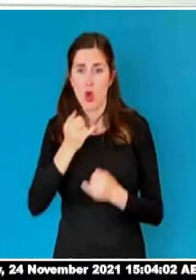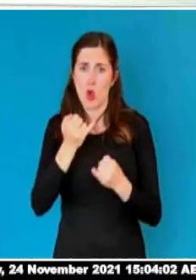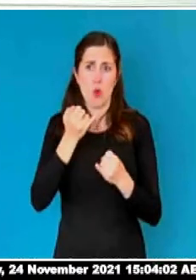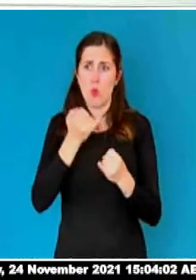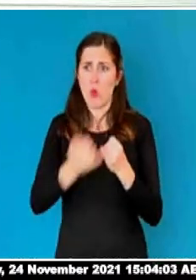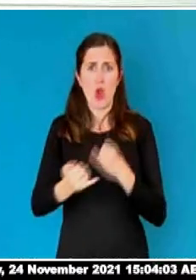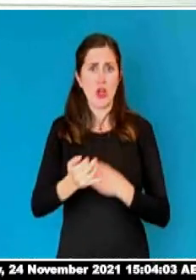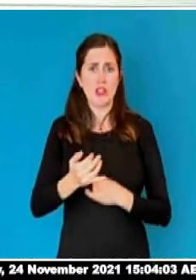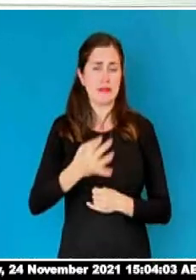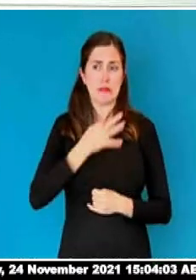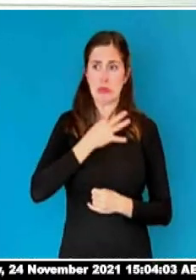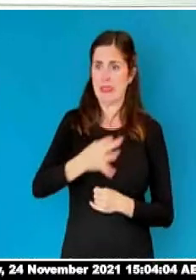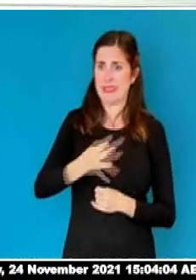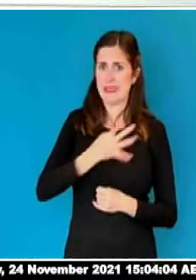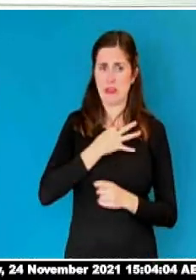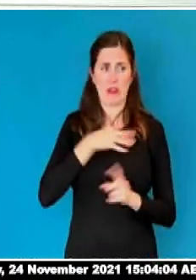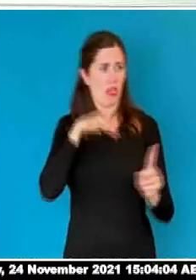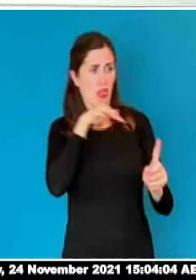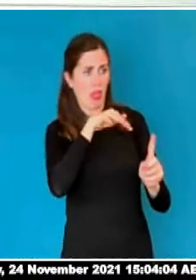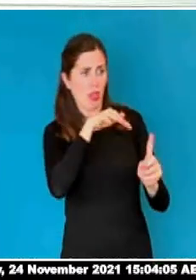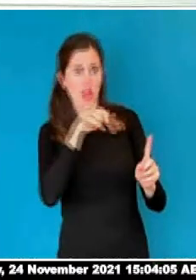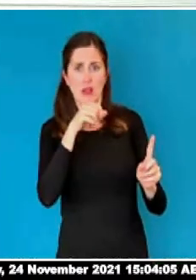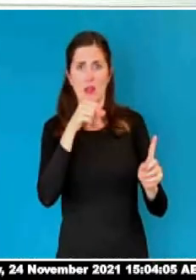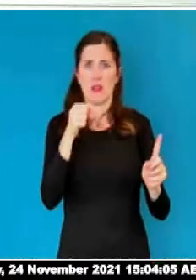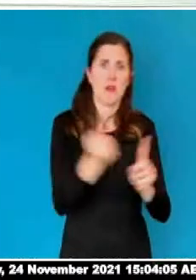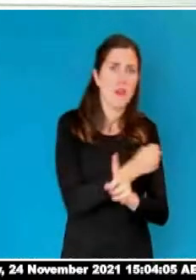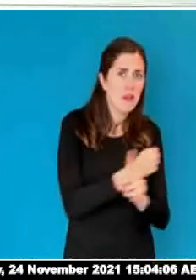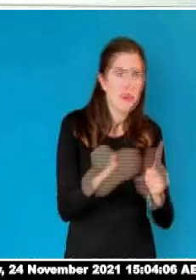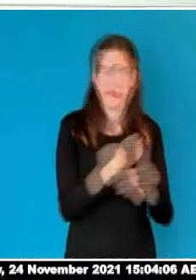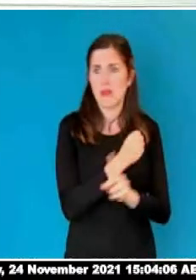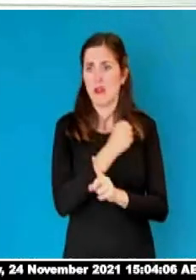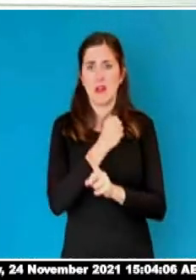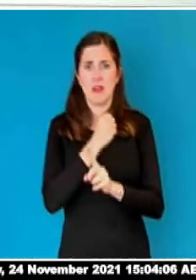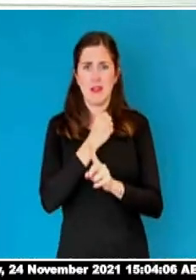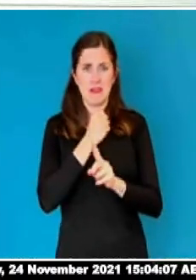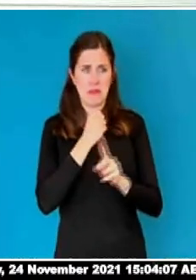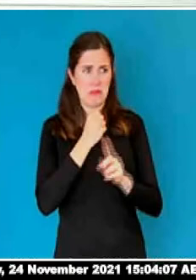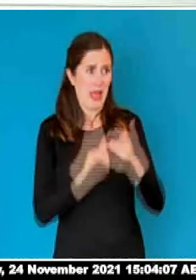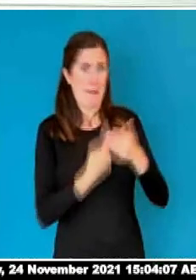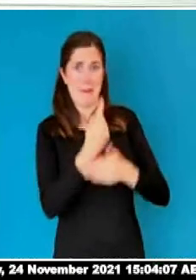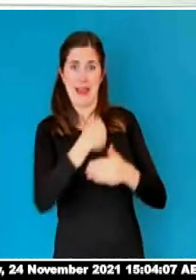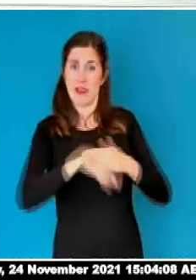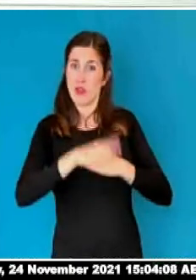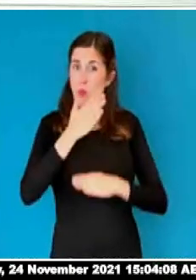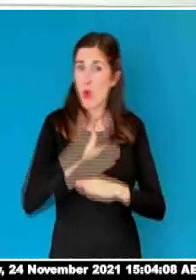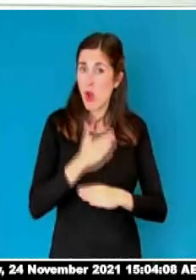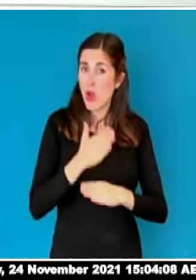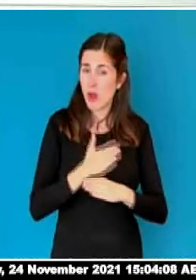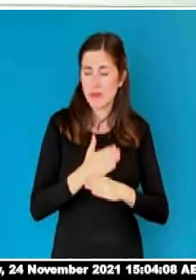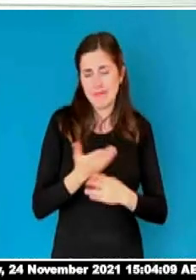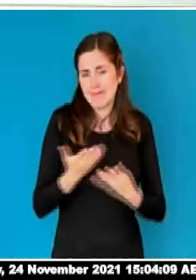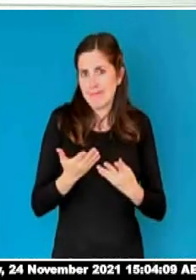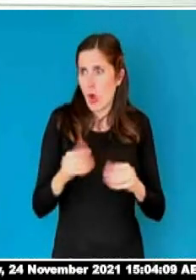as bullying or hazing or initiation rituals which are clearly a cause of potential